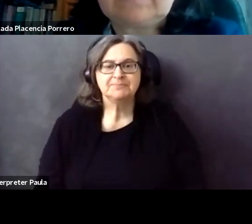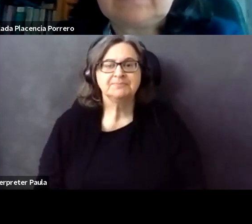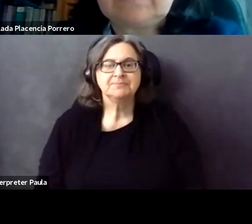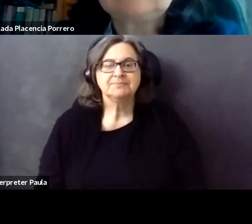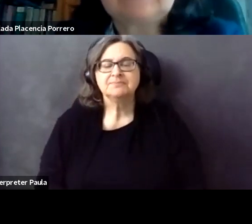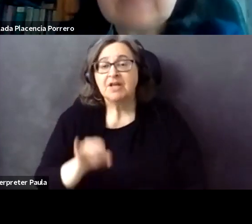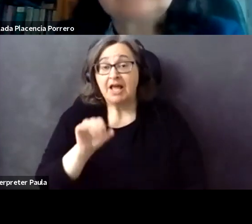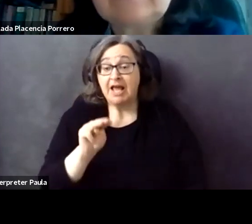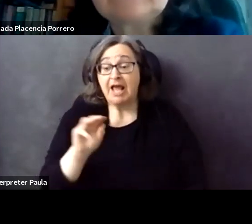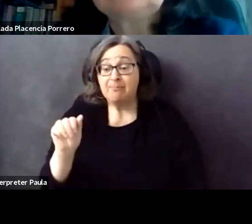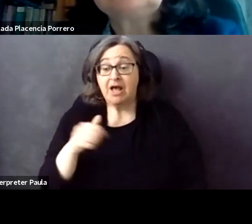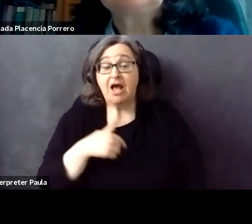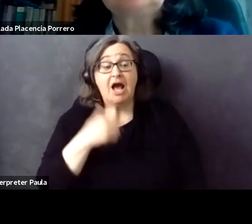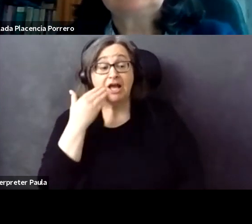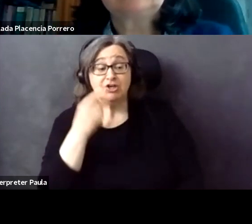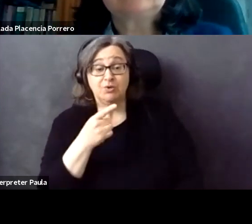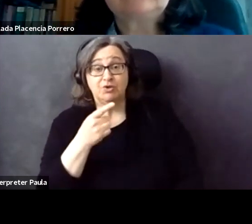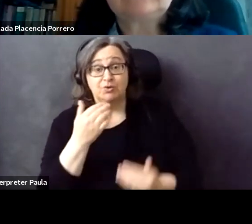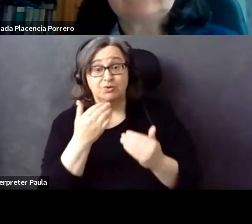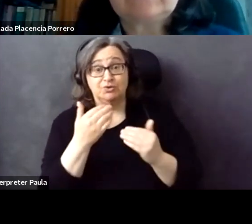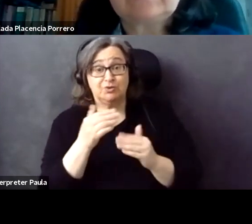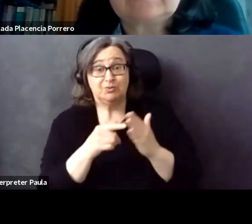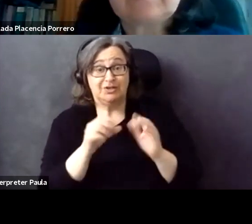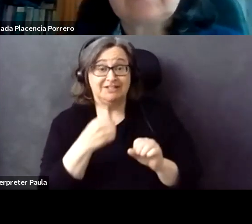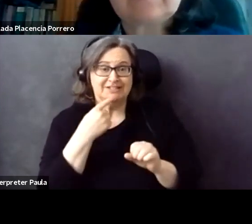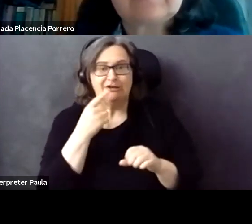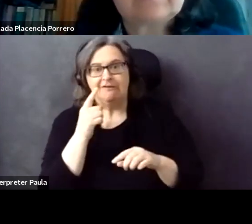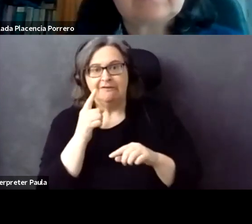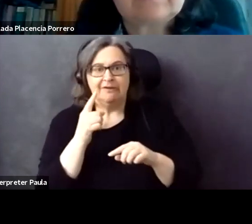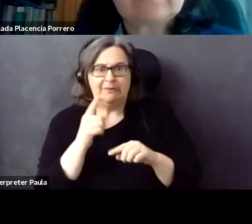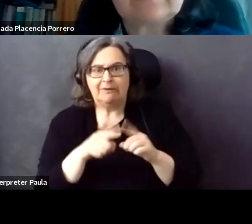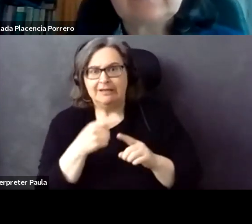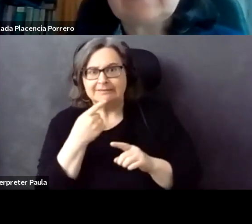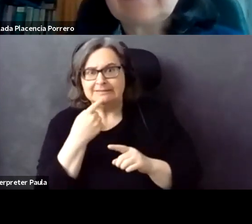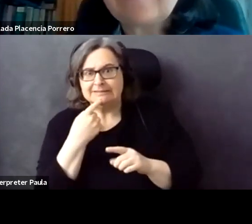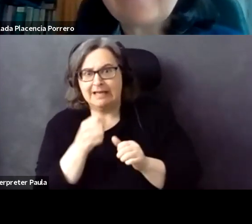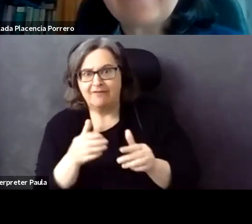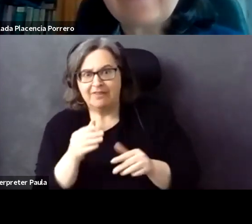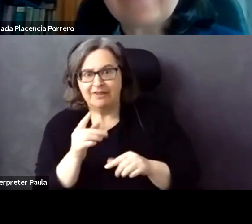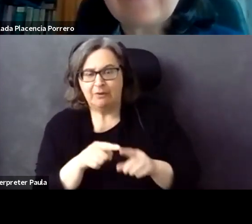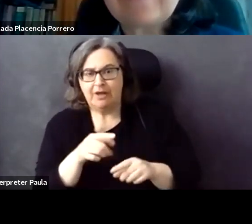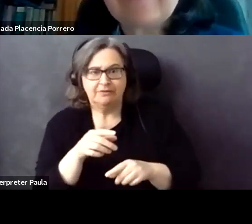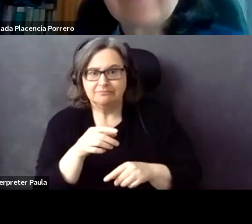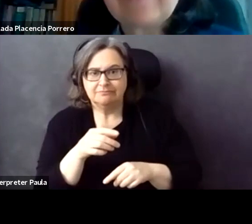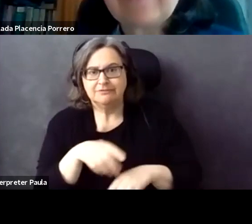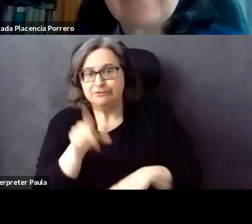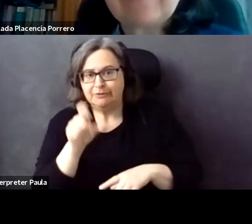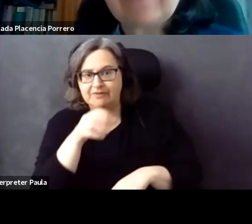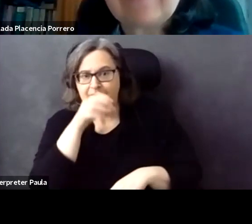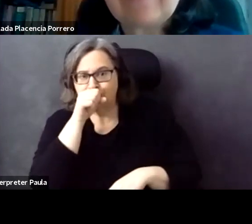accessibility too. So that's really interesting. I didn't know about that. So Inma, I know you are restricted